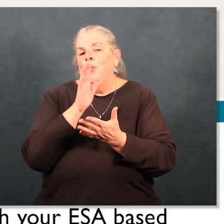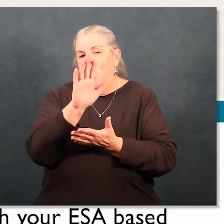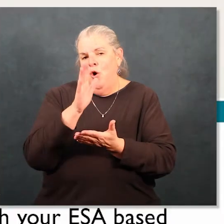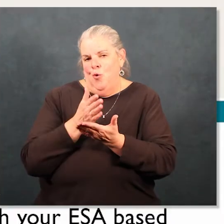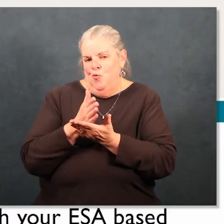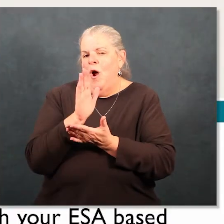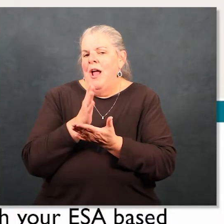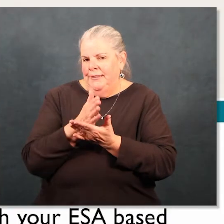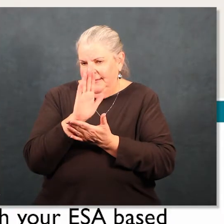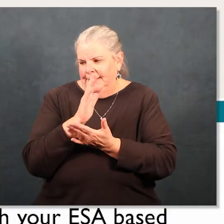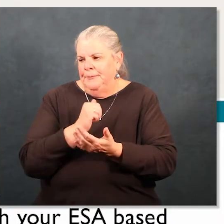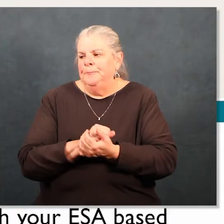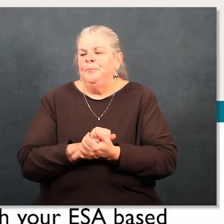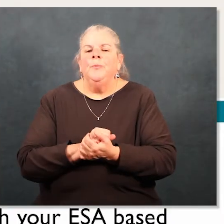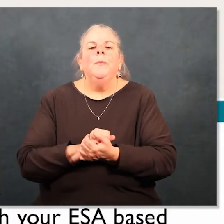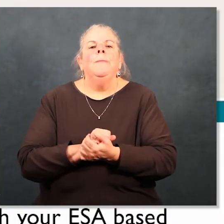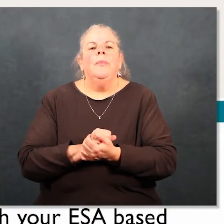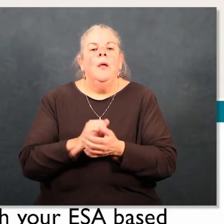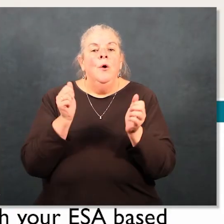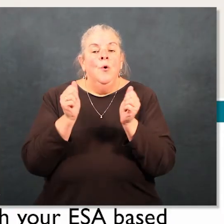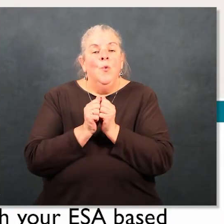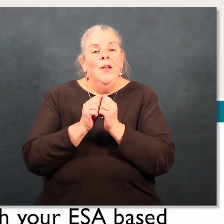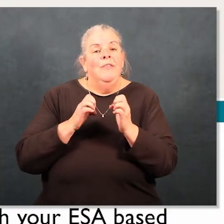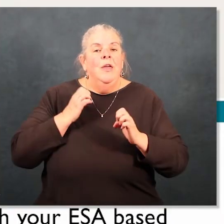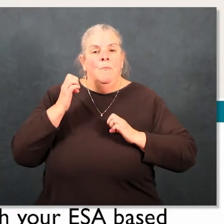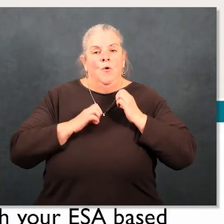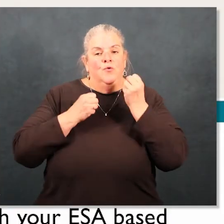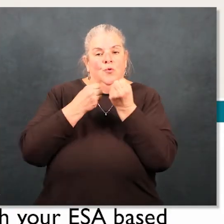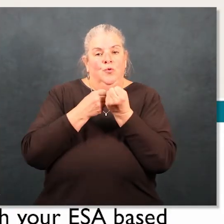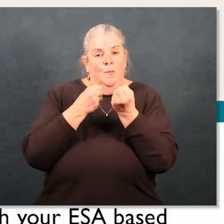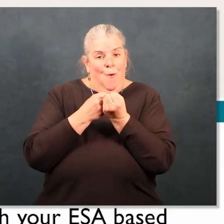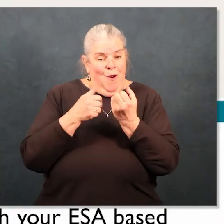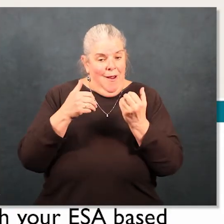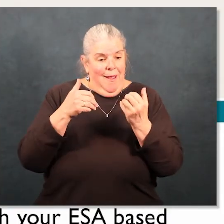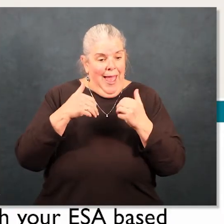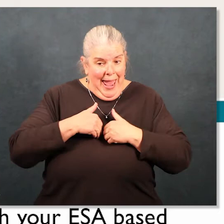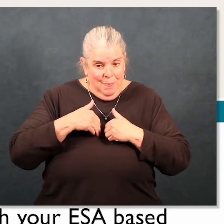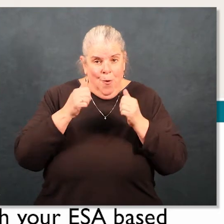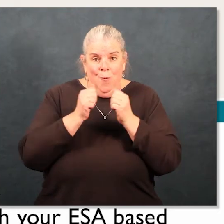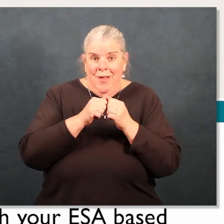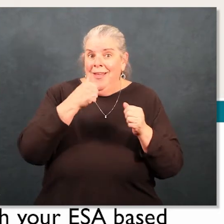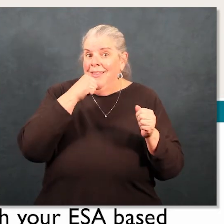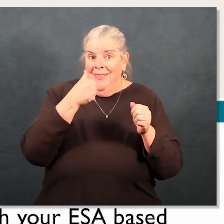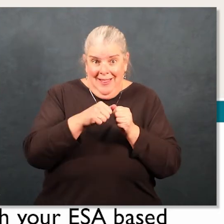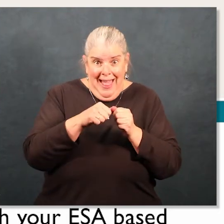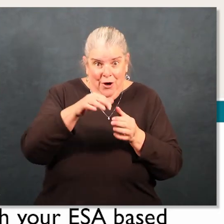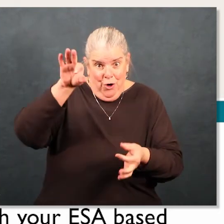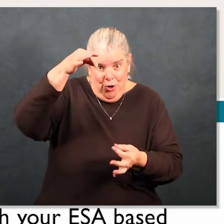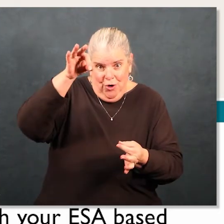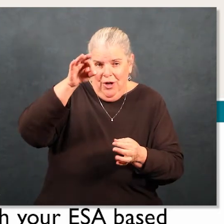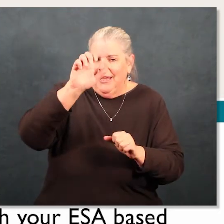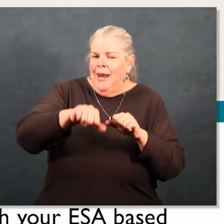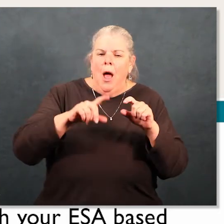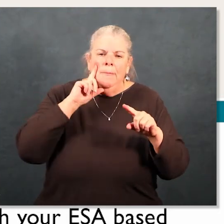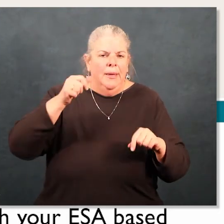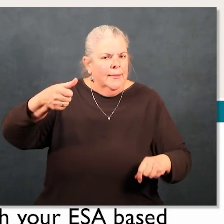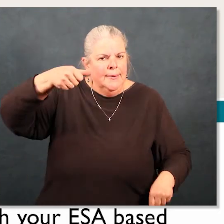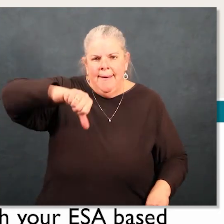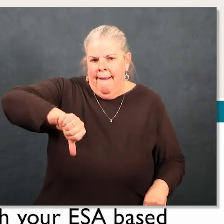So, with an emotional support animal and with that letter, you cannot be denied housing or a hotel stay